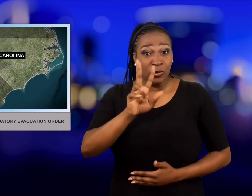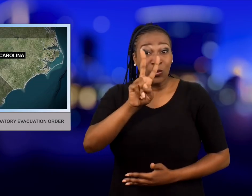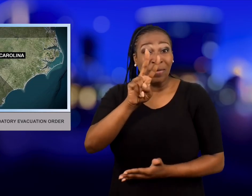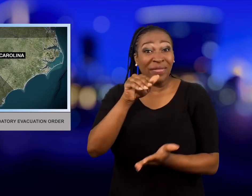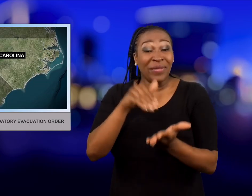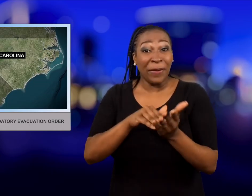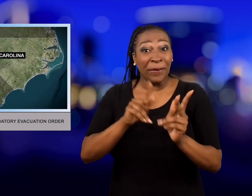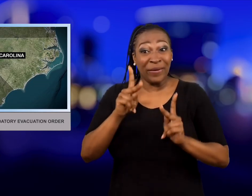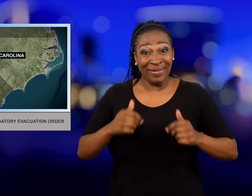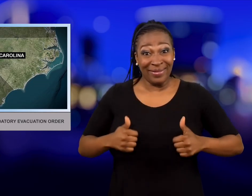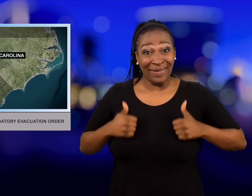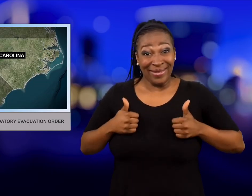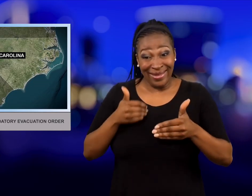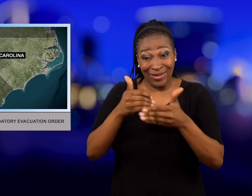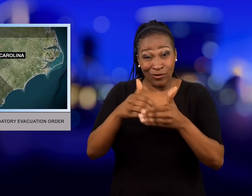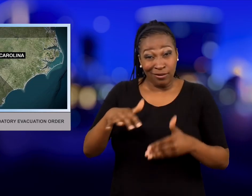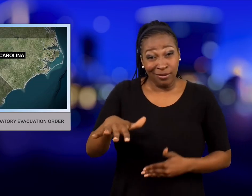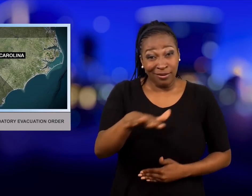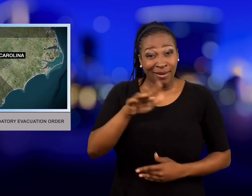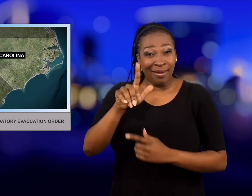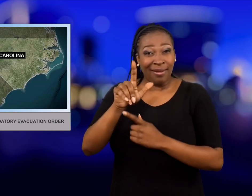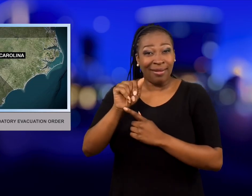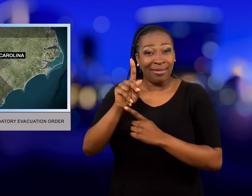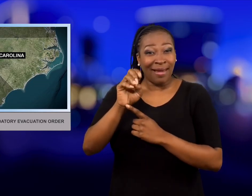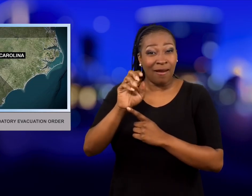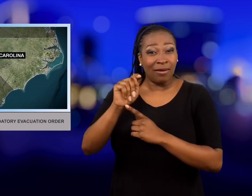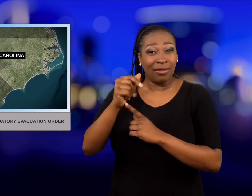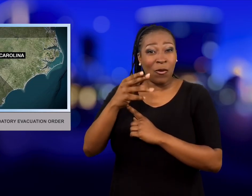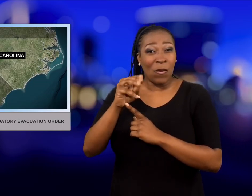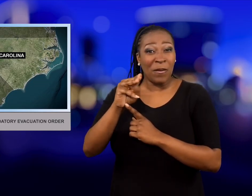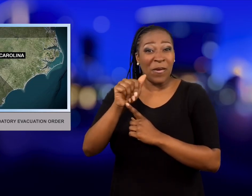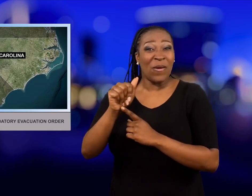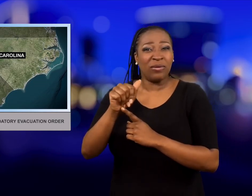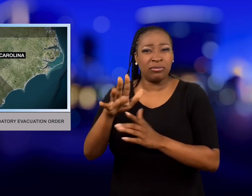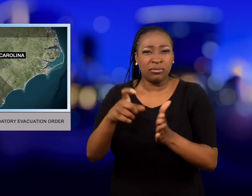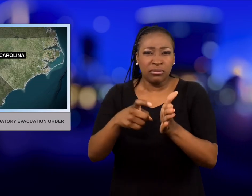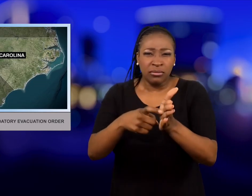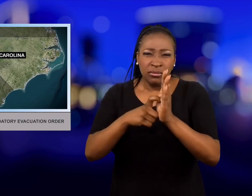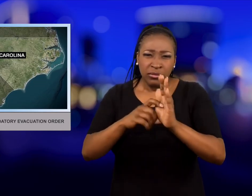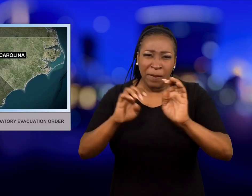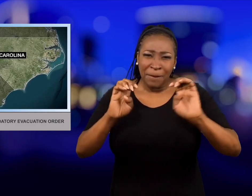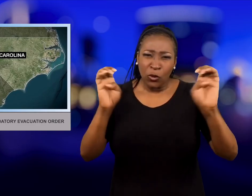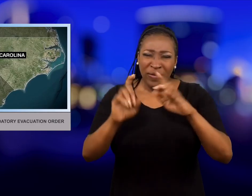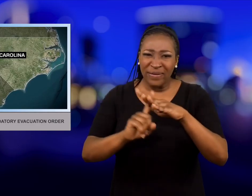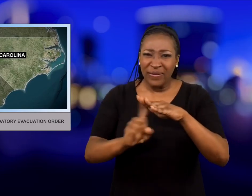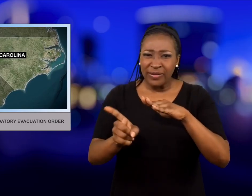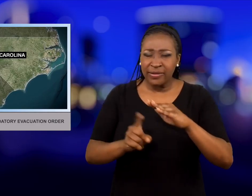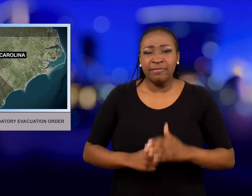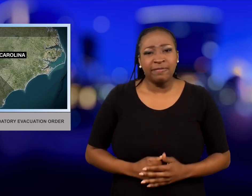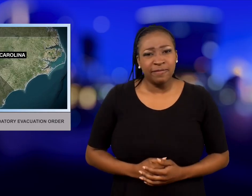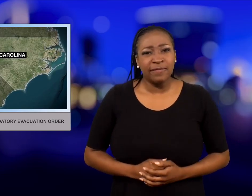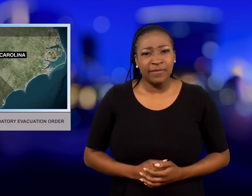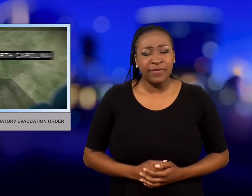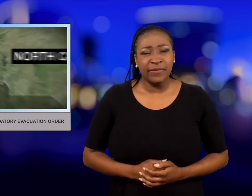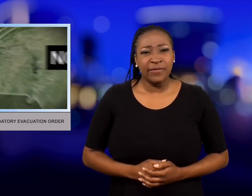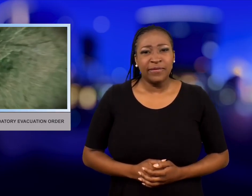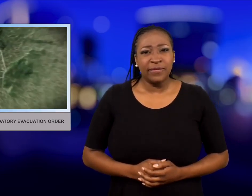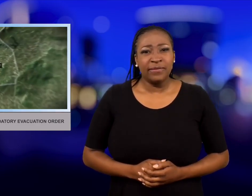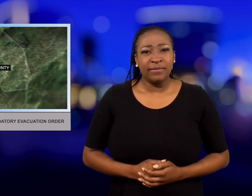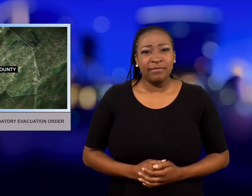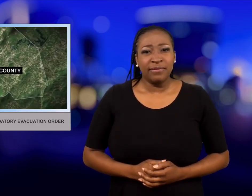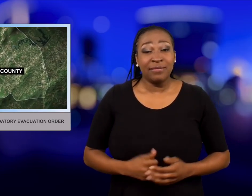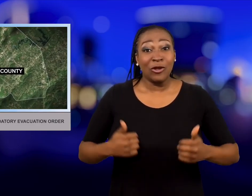The mandatory evacuation is in effect for about 2,000 people who live near Lake Tahoma.